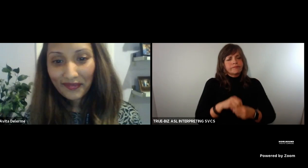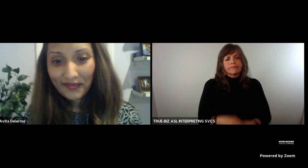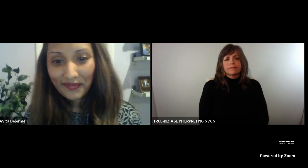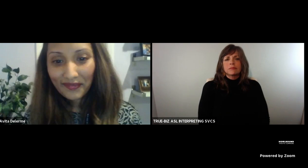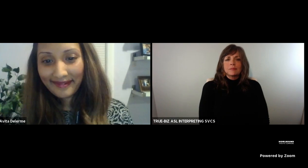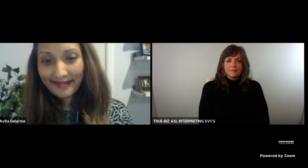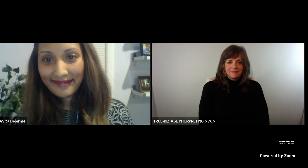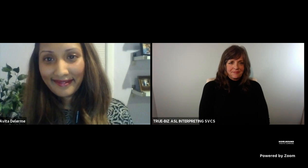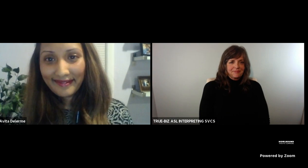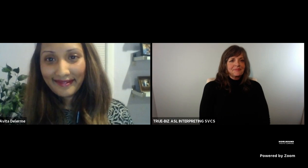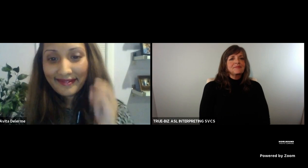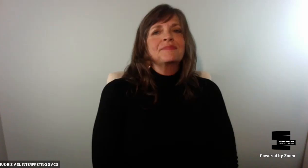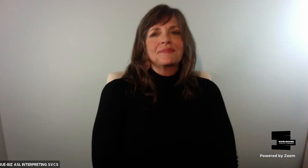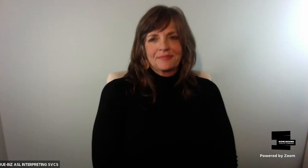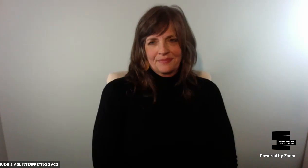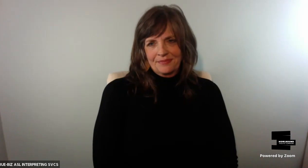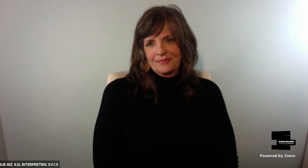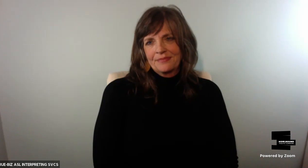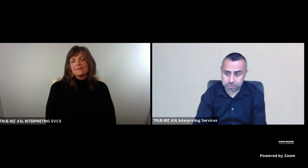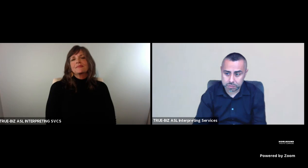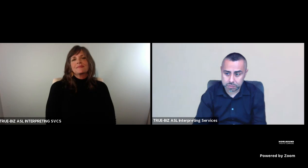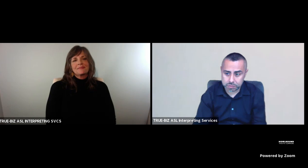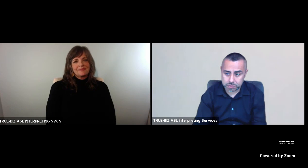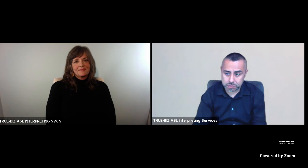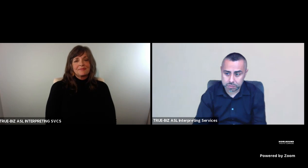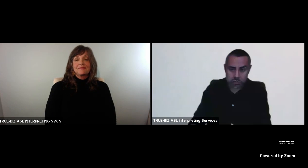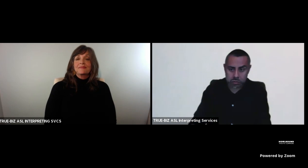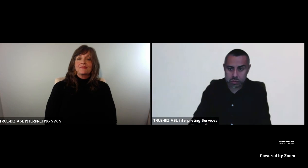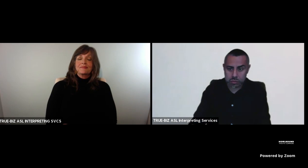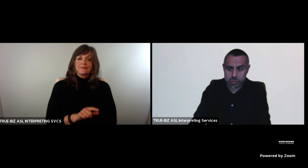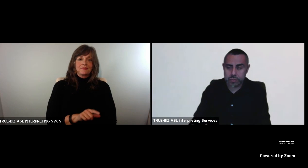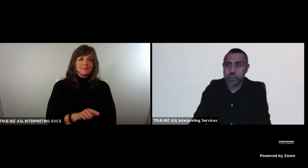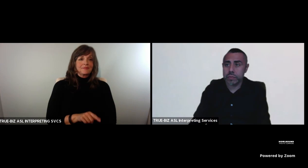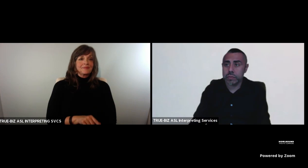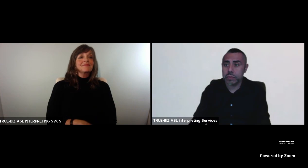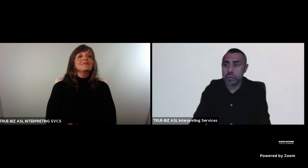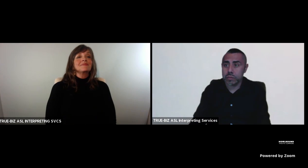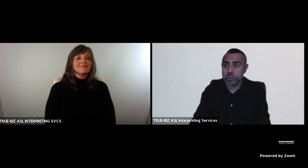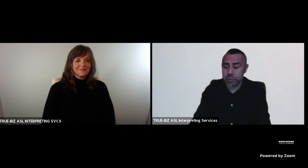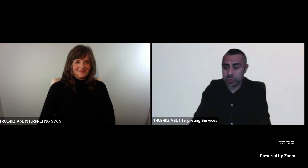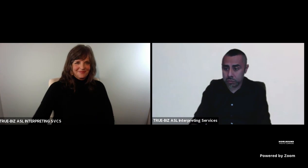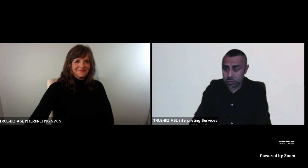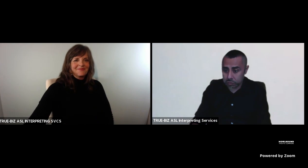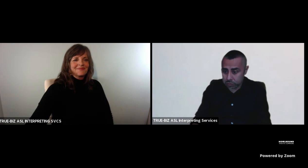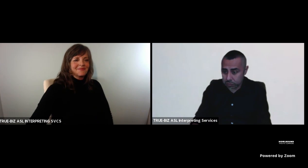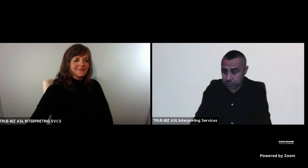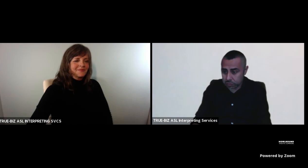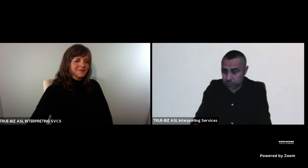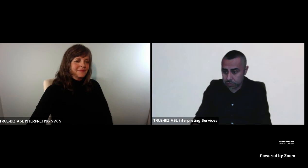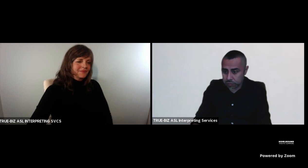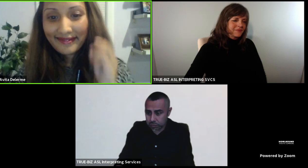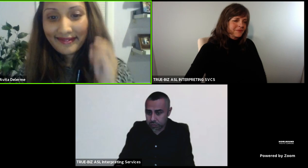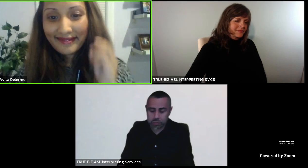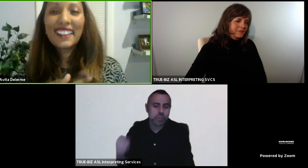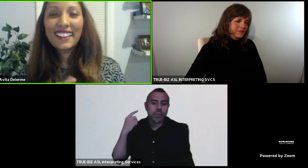Thank you so much. So appreciative of you and you're multitasking, right. Really no apologies. That's what it is to be in community